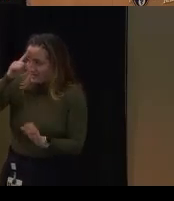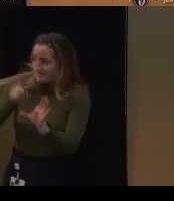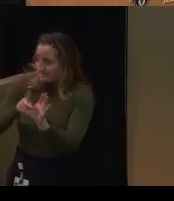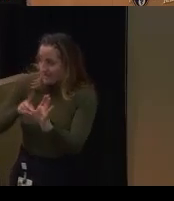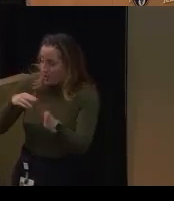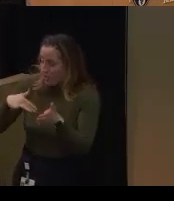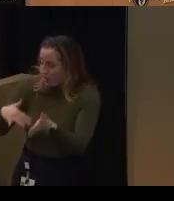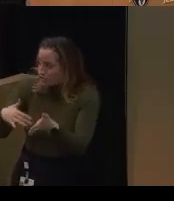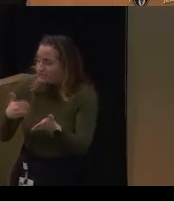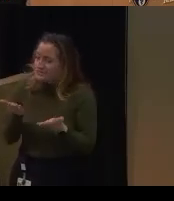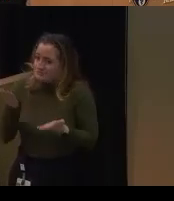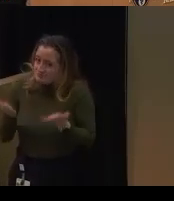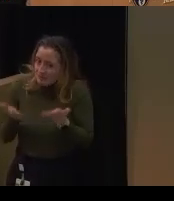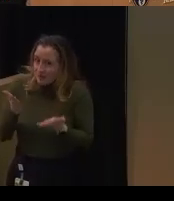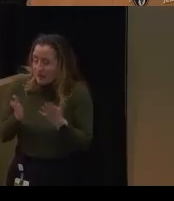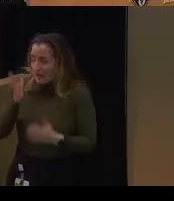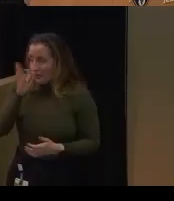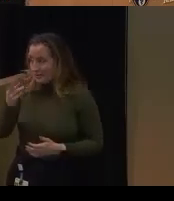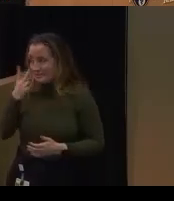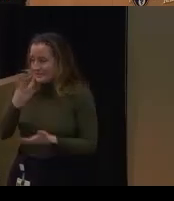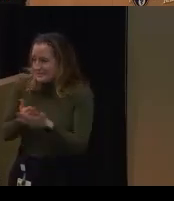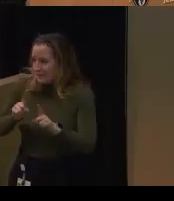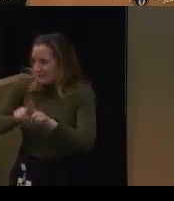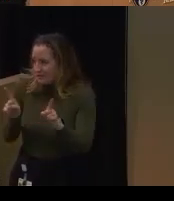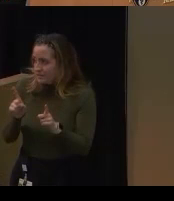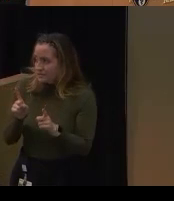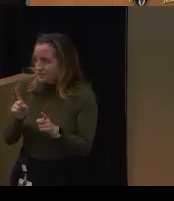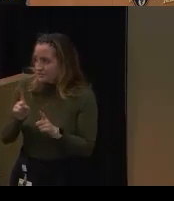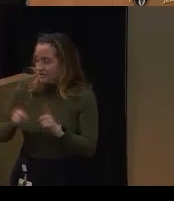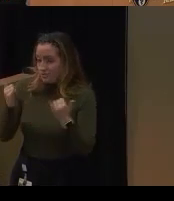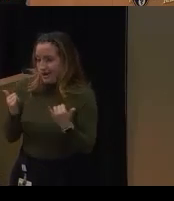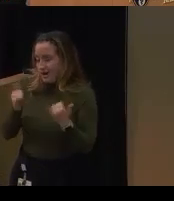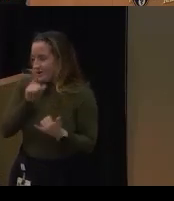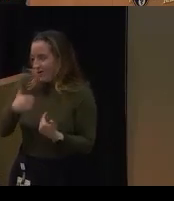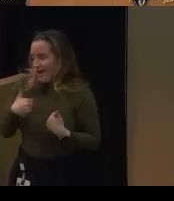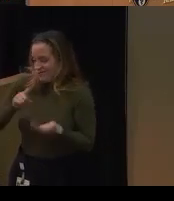I think maybe we would see some some differences but but we just don't have a lot of that research